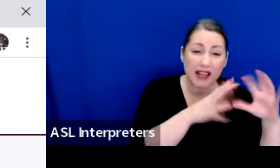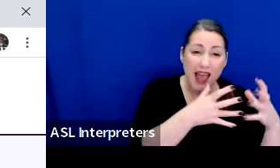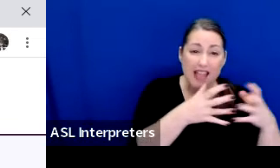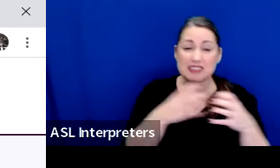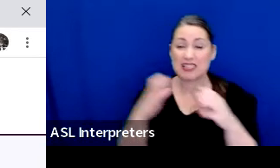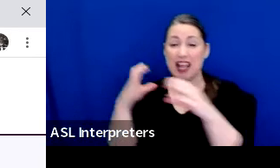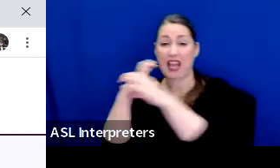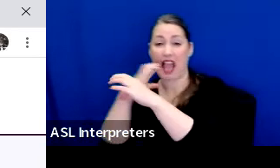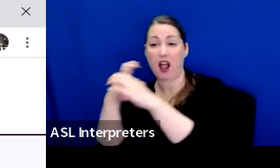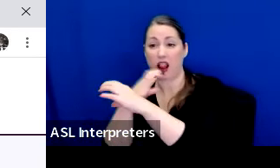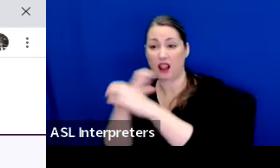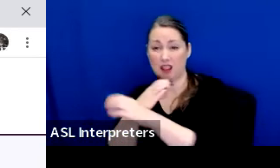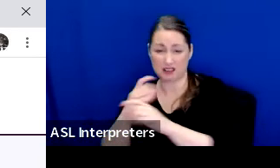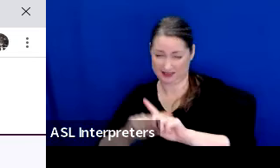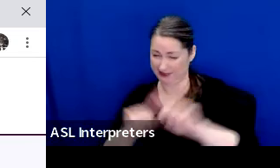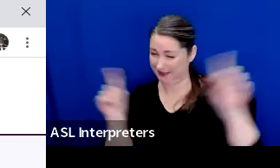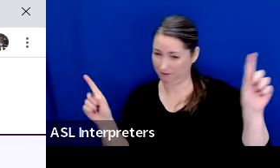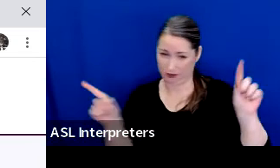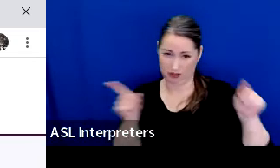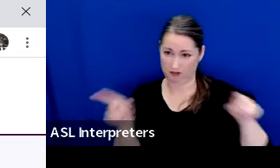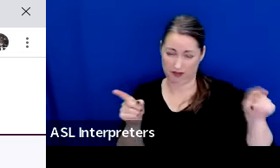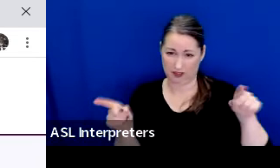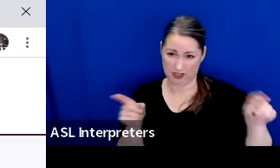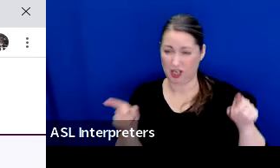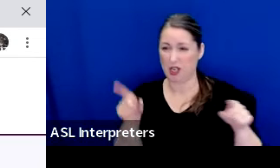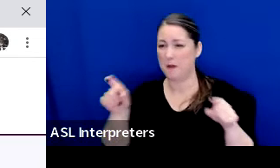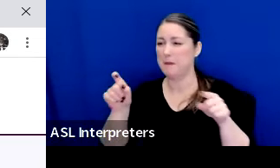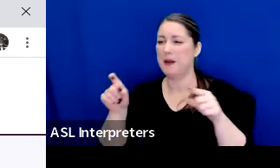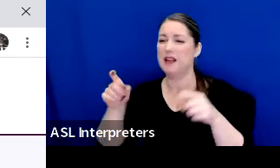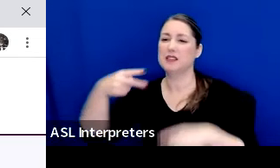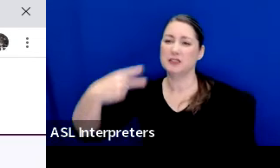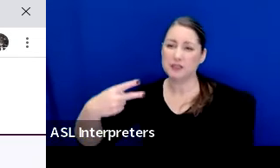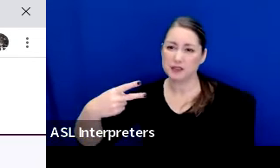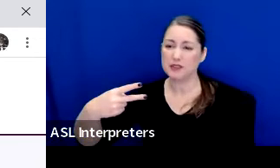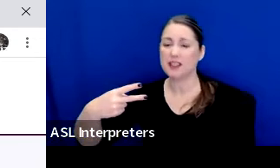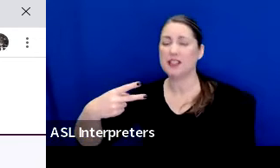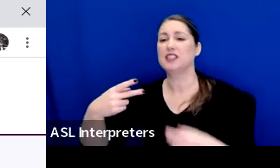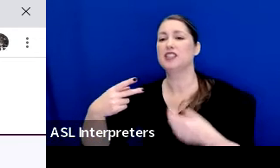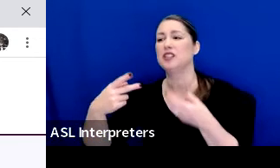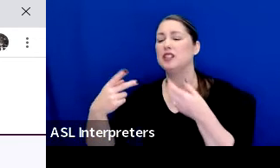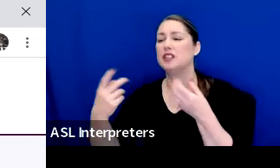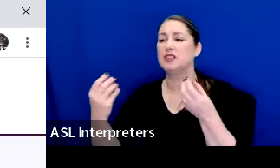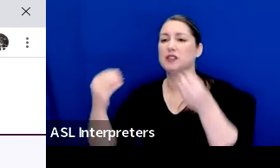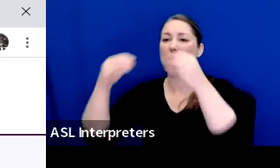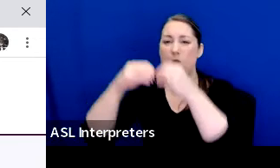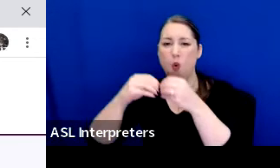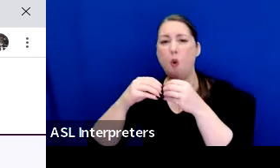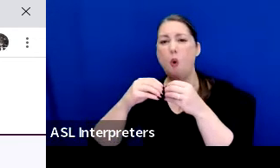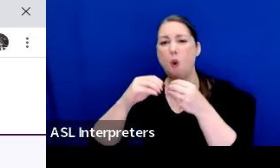there's a lot of graphing and equations to type in much more math looking than stats when it comes to questions.